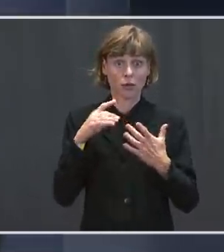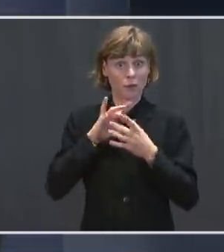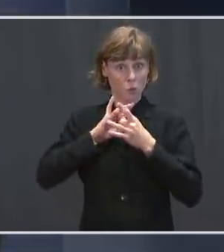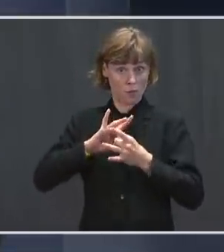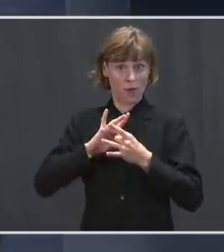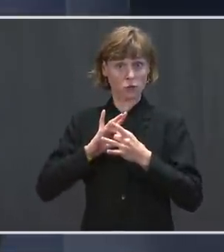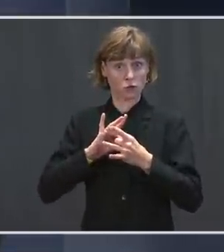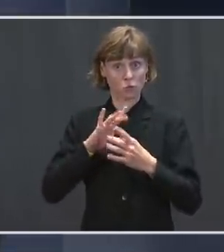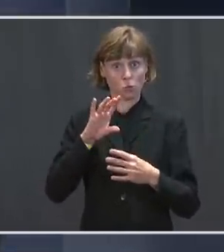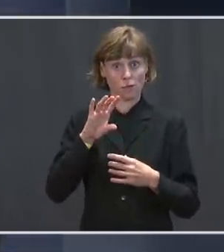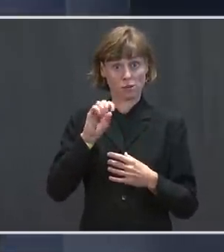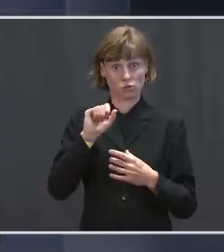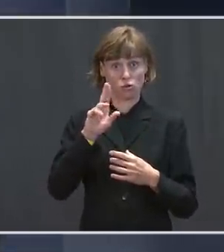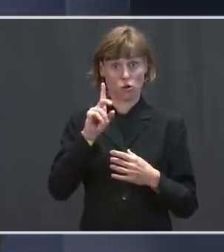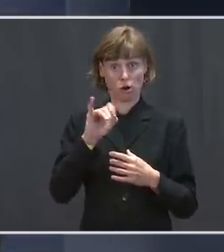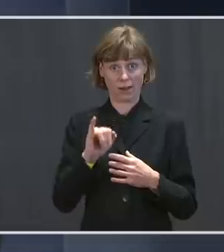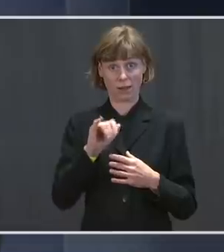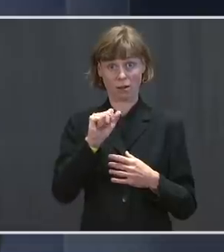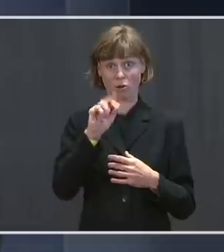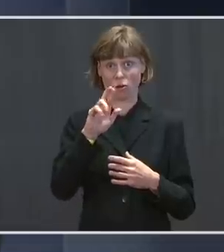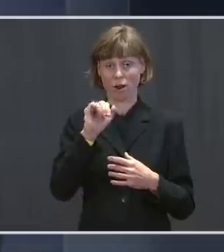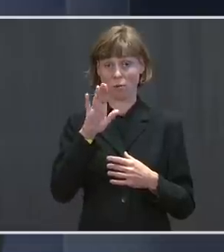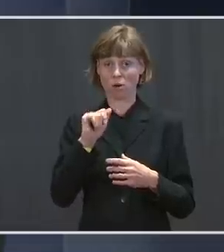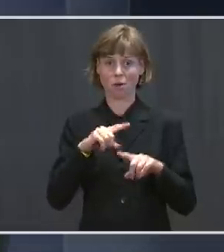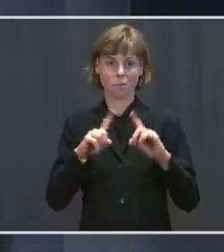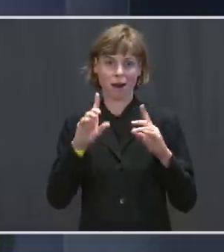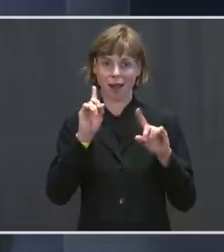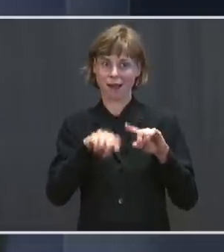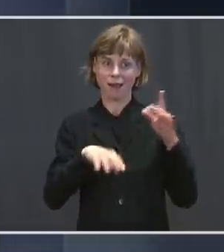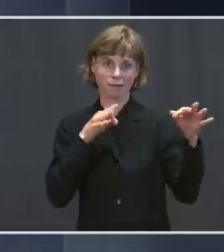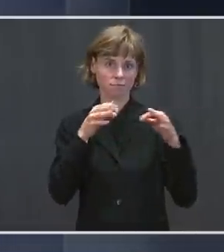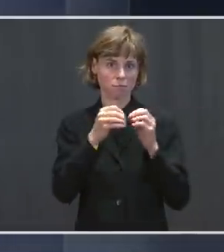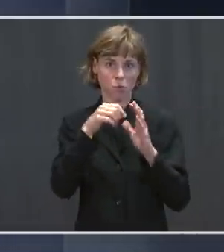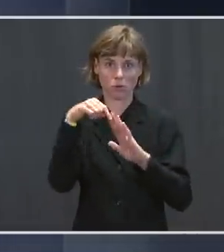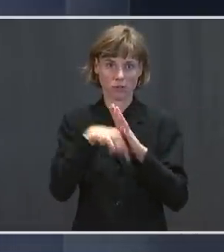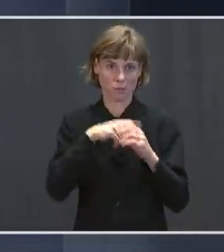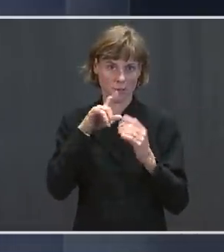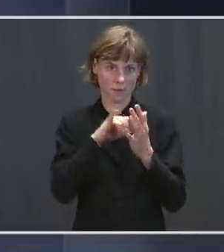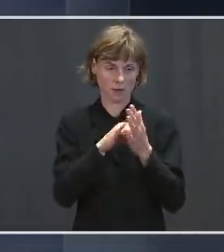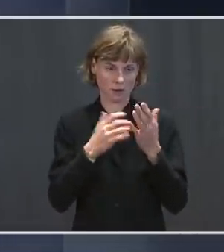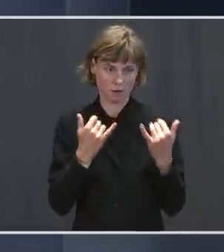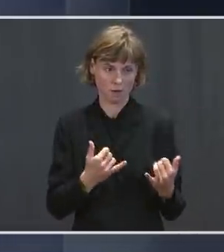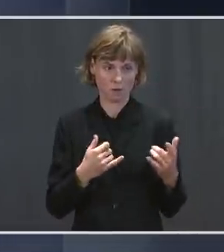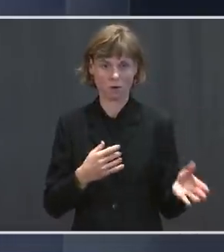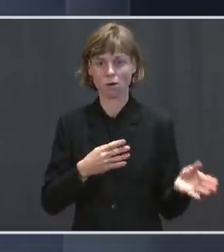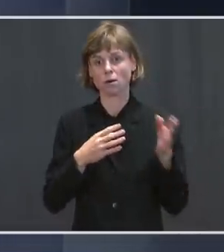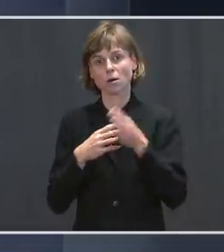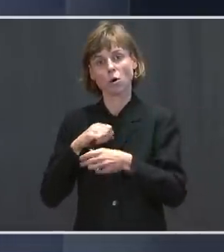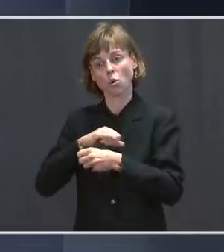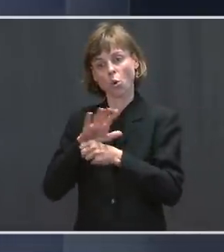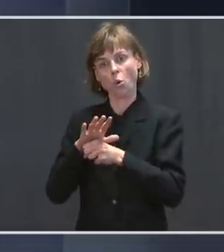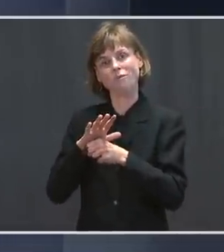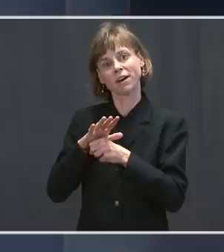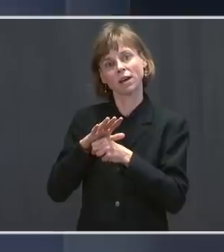with Saudi Arabia. But I don't have anything to preview for you at this point in time. Go ahead, Peter. The Press: Jen, as it relates to COVID relief, you said the president wants to take care of people